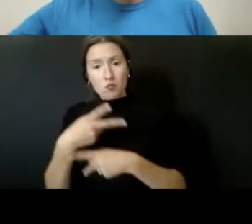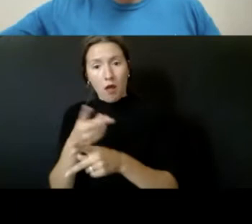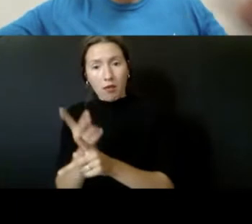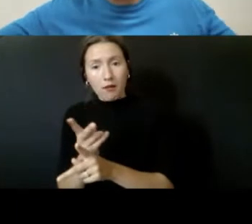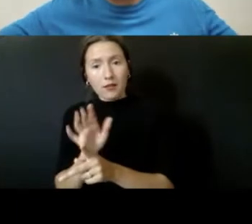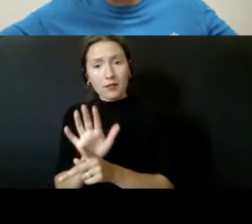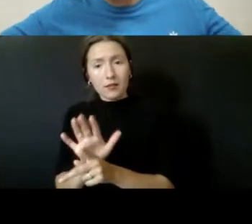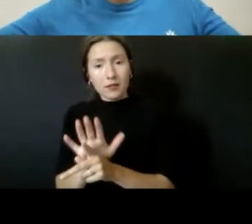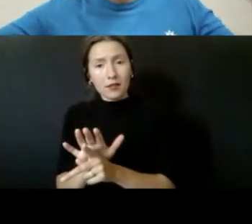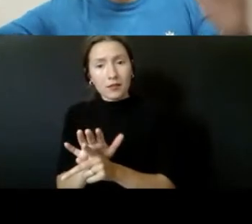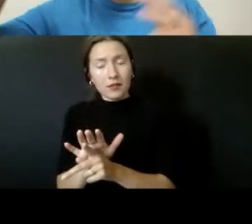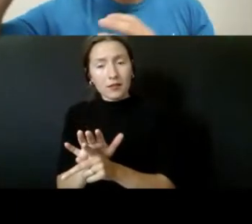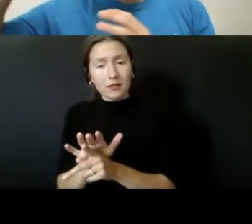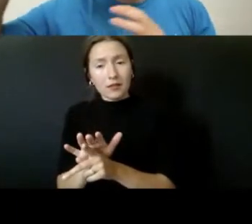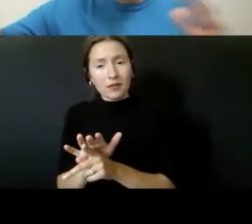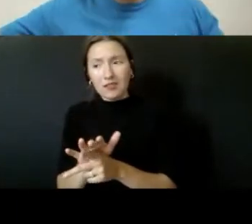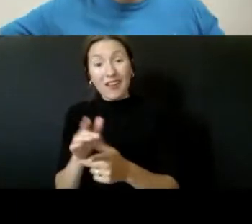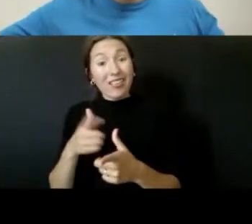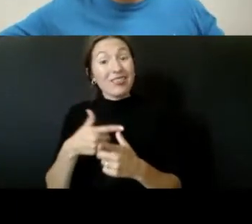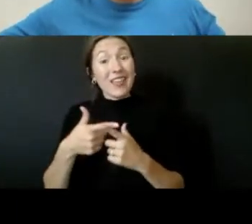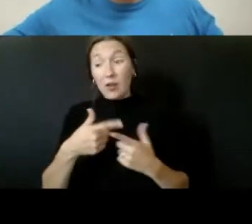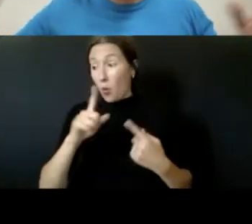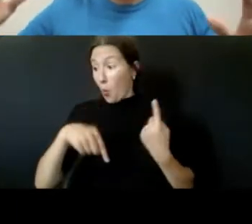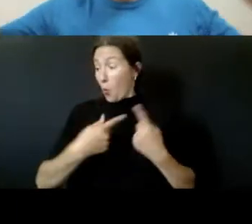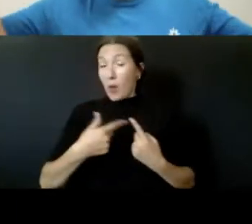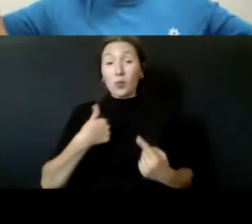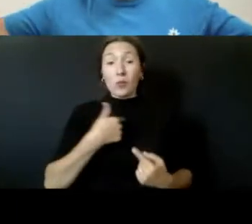this thing and this is awesome and i really want to add this to our design thing or hey